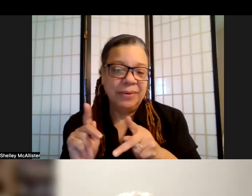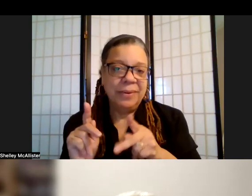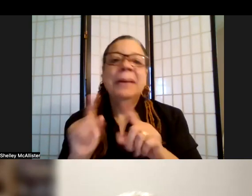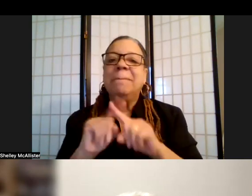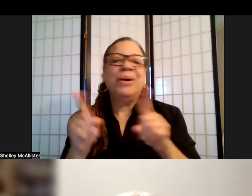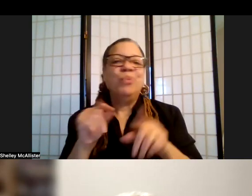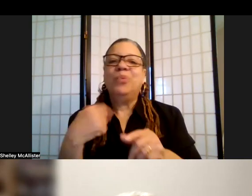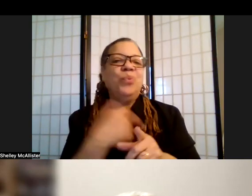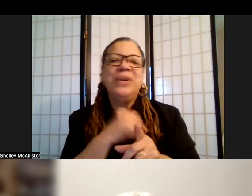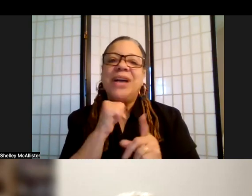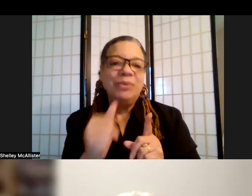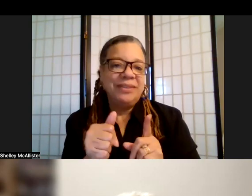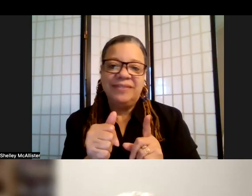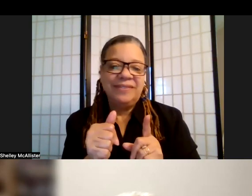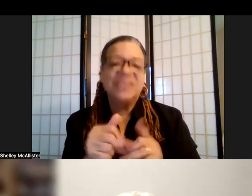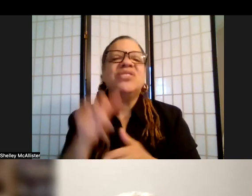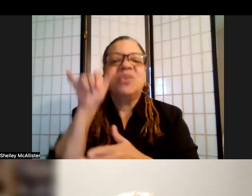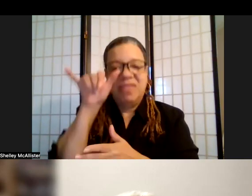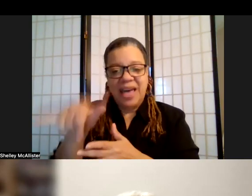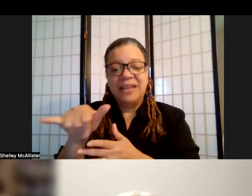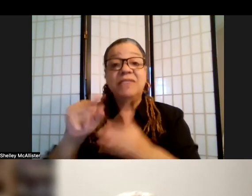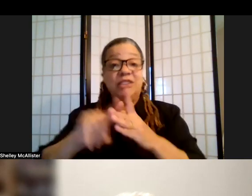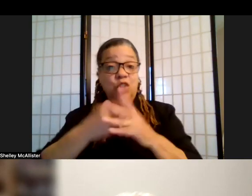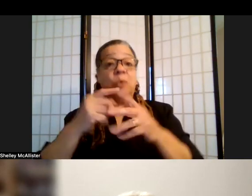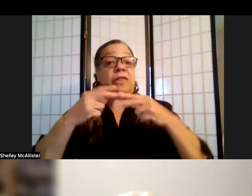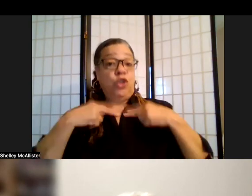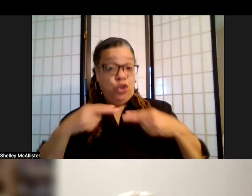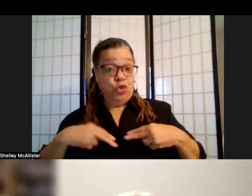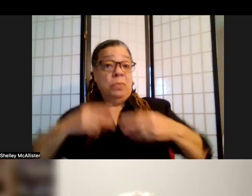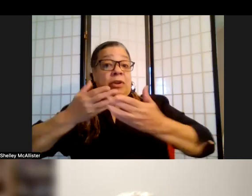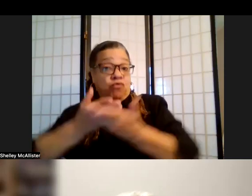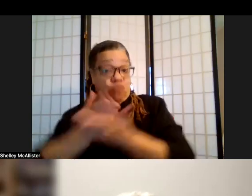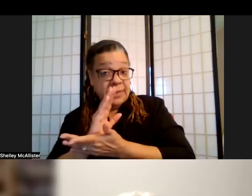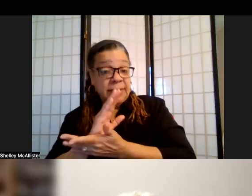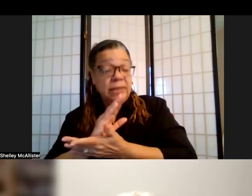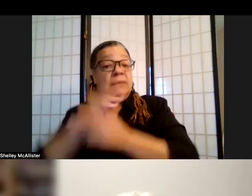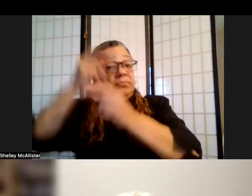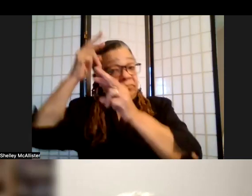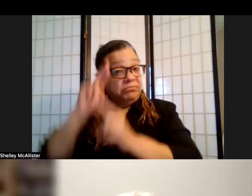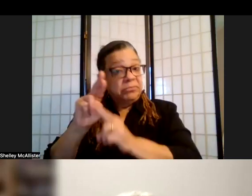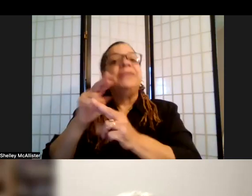So it goes to that part. So, if we start with a human rights lens, or a human dignity lens, then many of these other things will